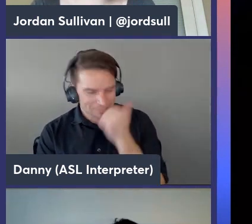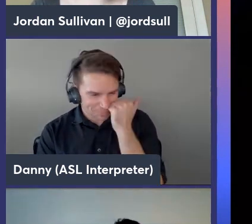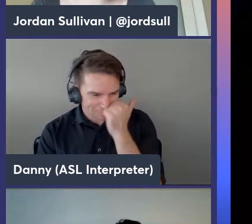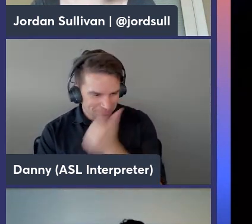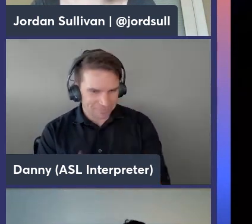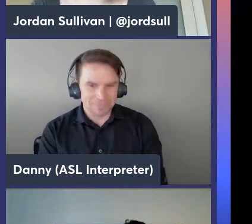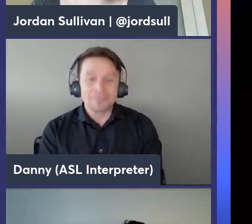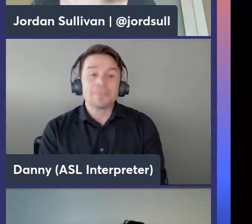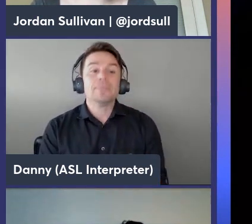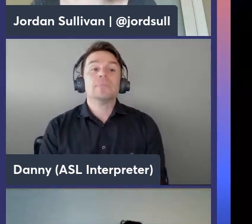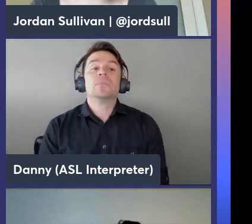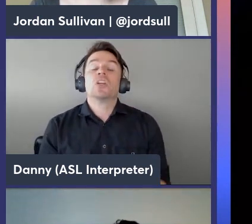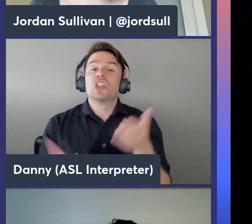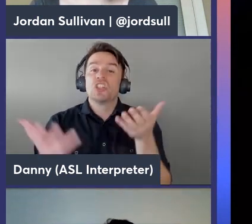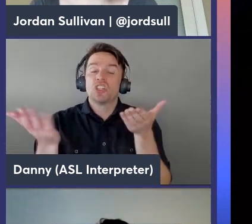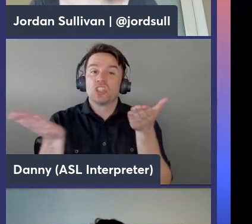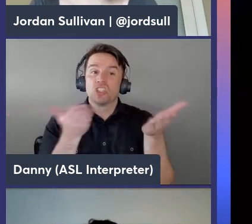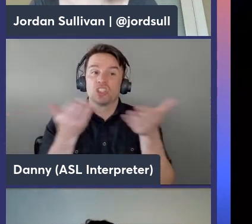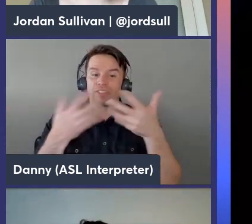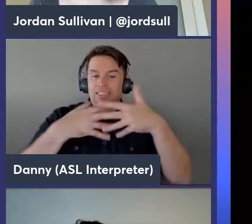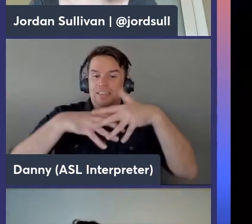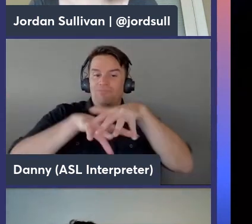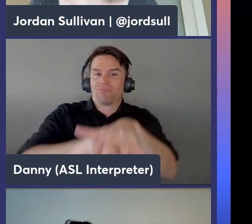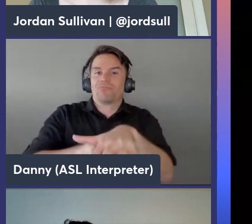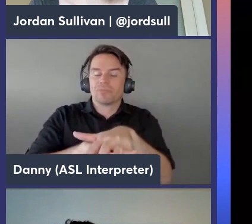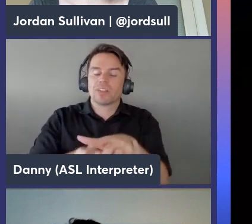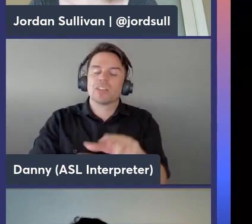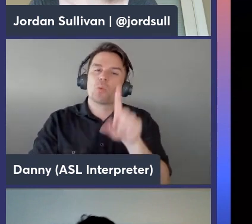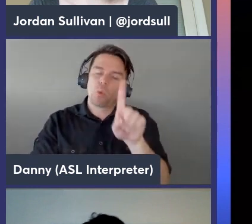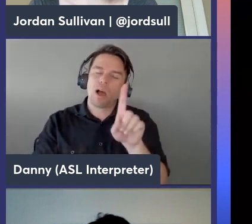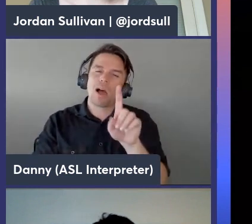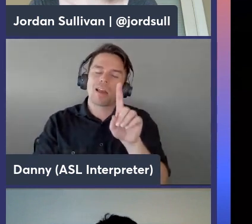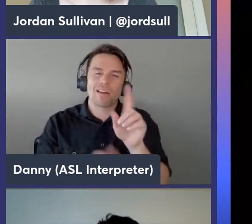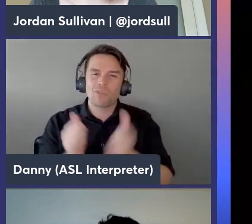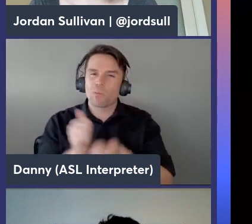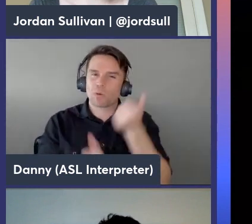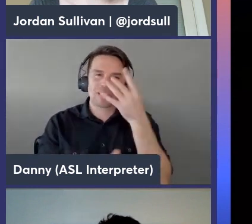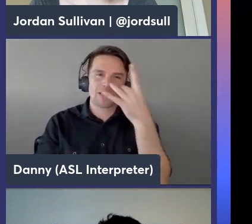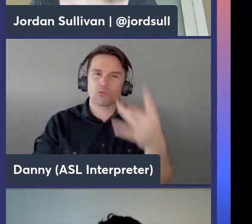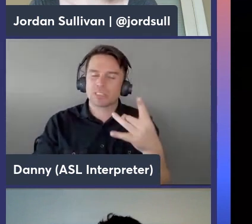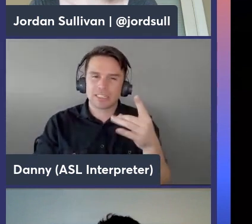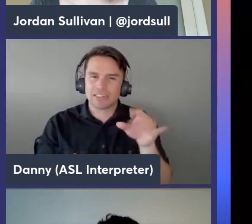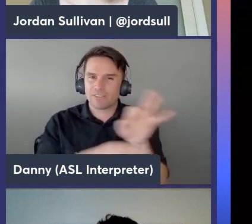Service integrations is one of the most interesting feature launches that Step Functions did in the last couple years.